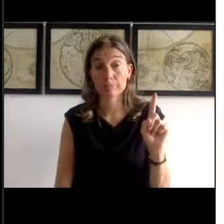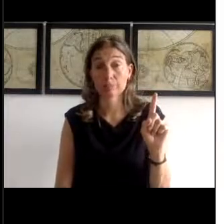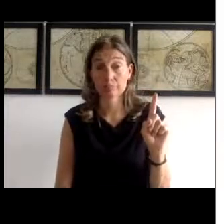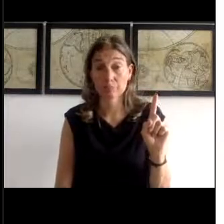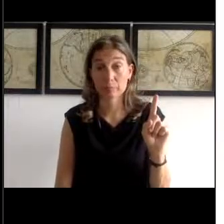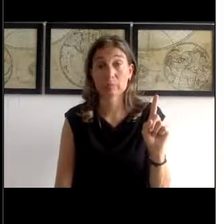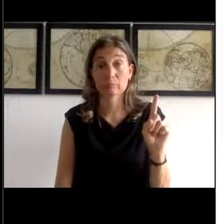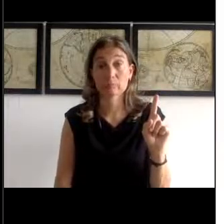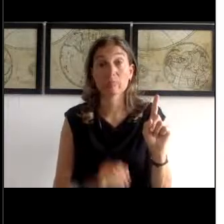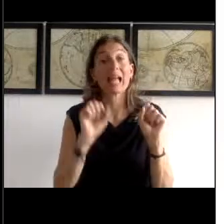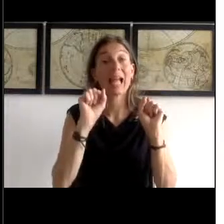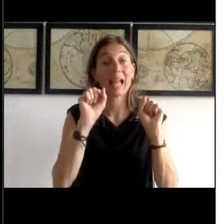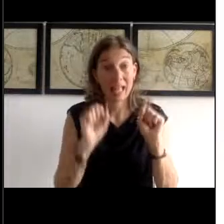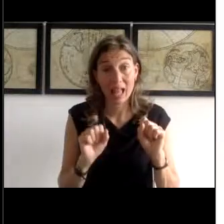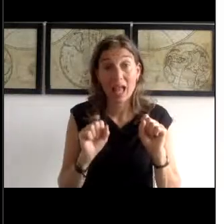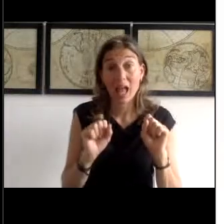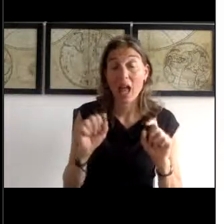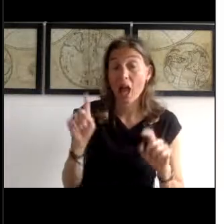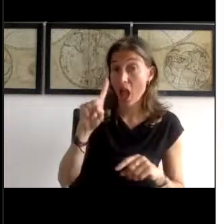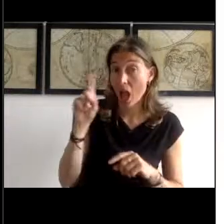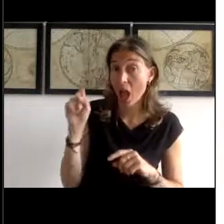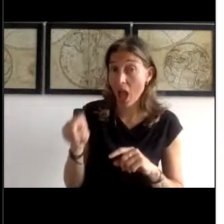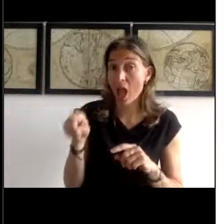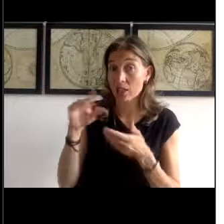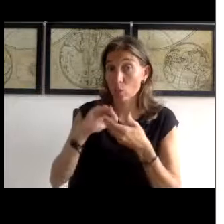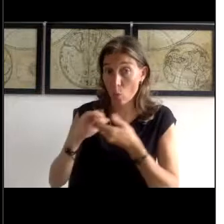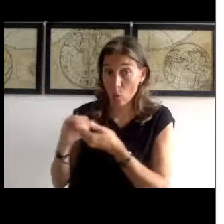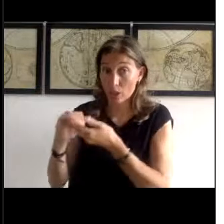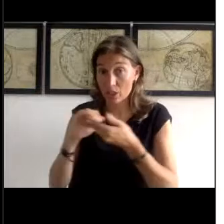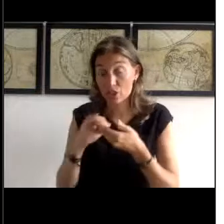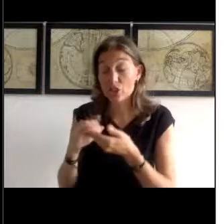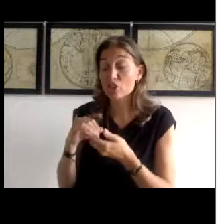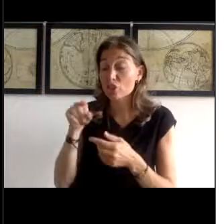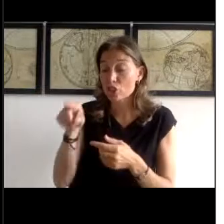I did the first four months in Bergen, Norway